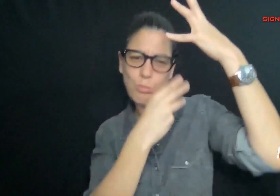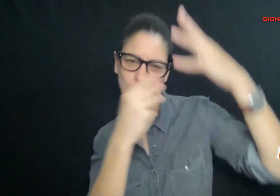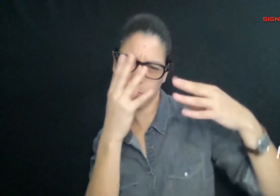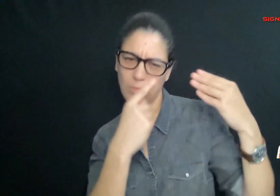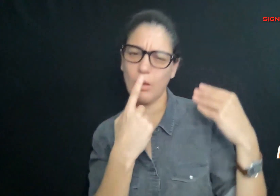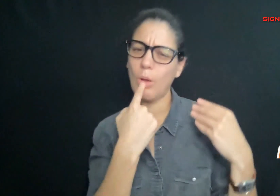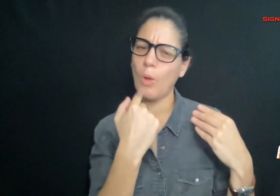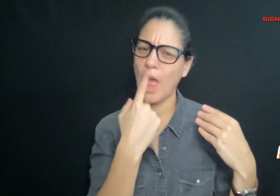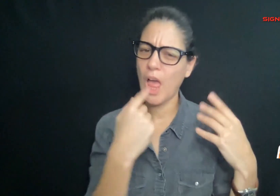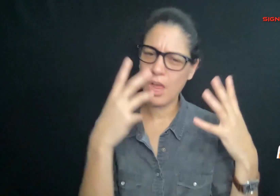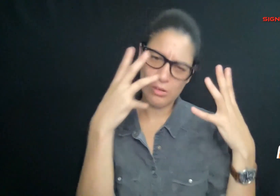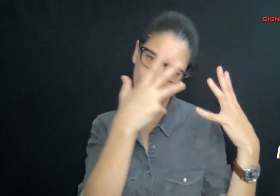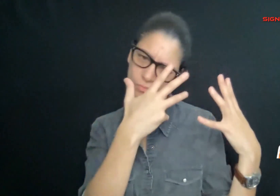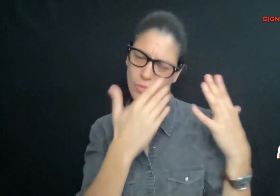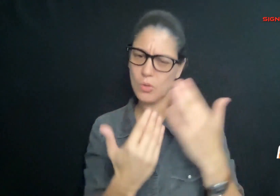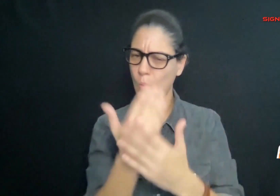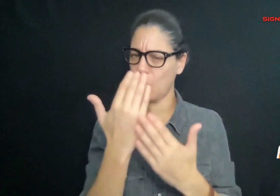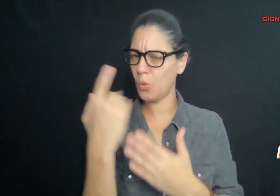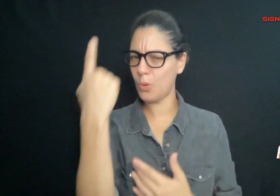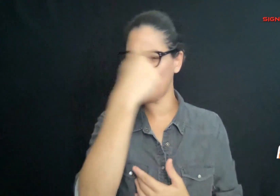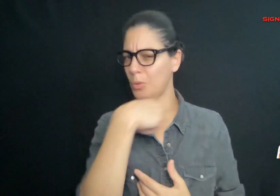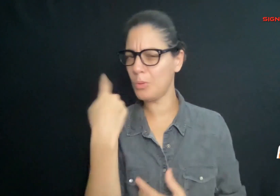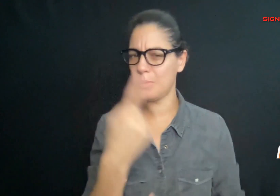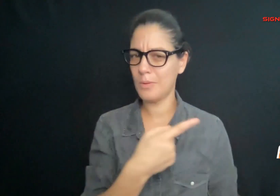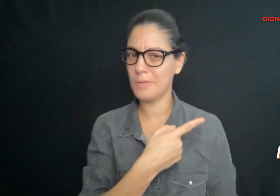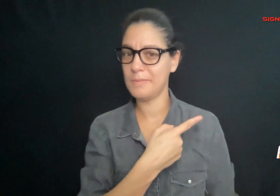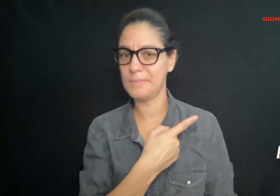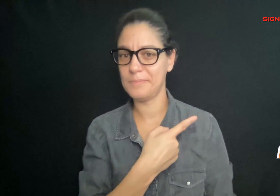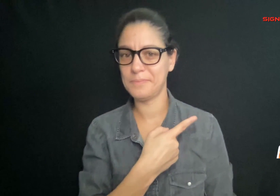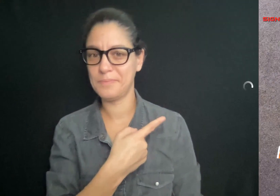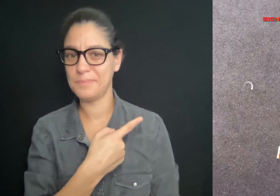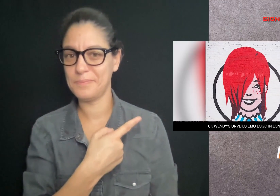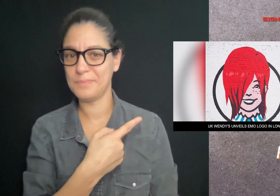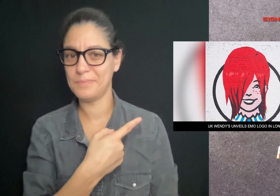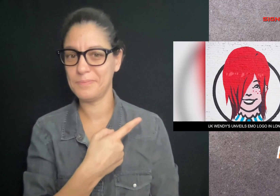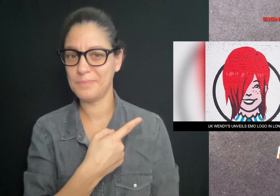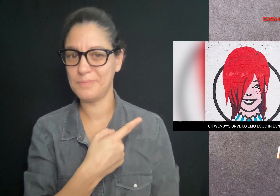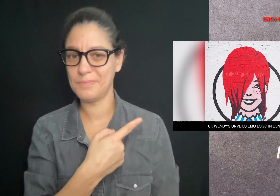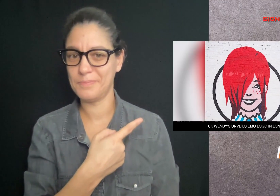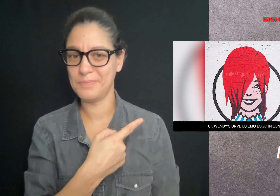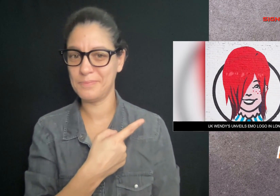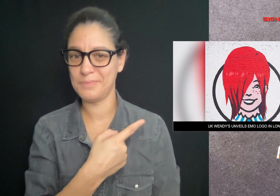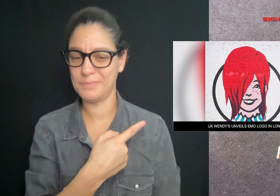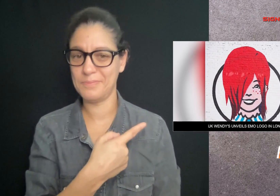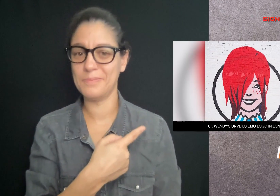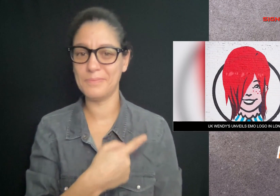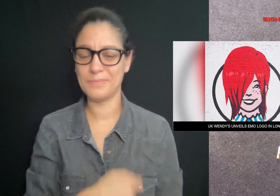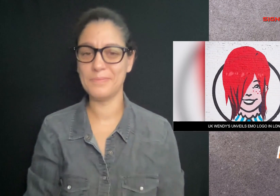located in the Camden area of London the Wendy's logo got rid of her red pigtails for a new